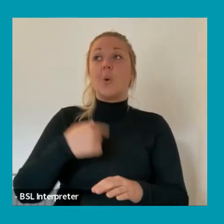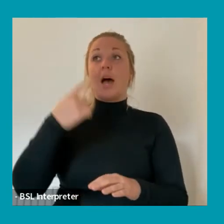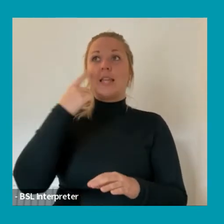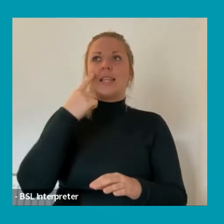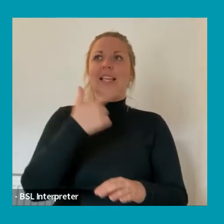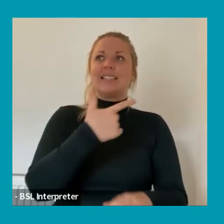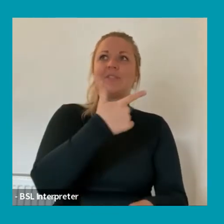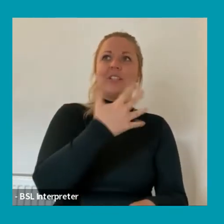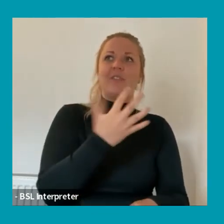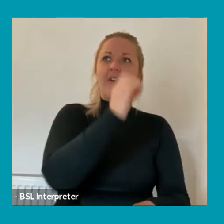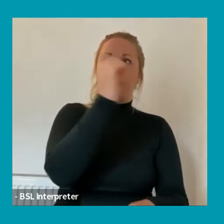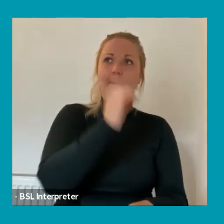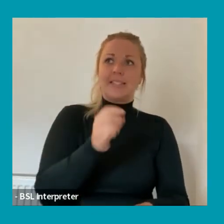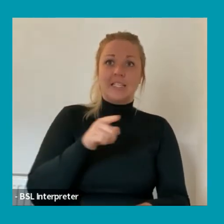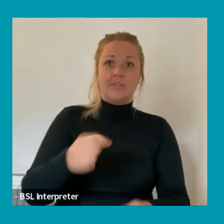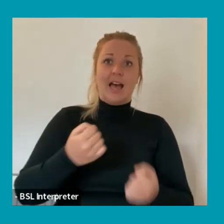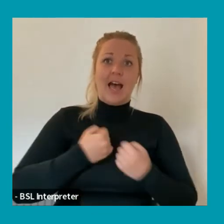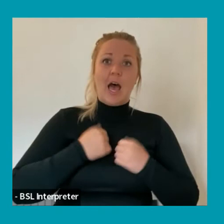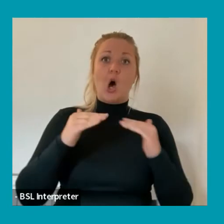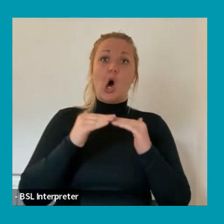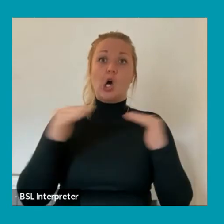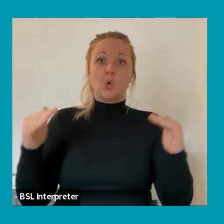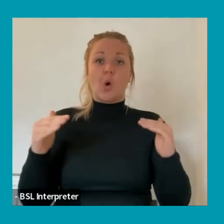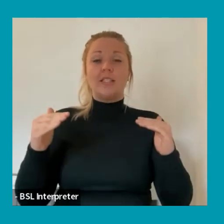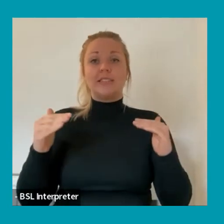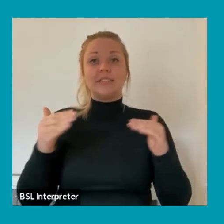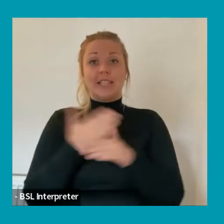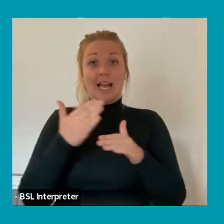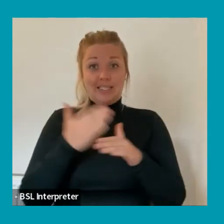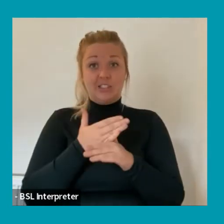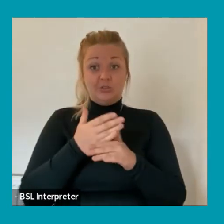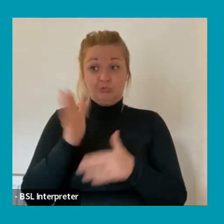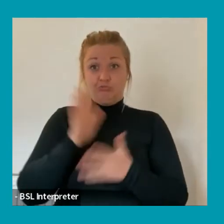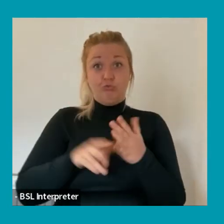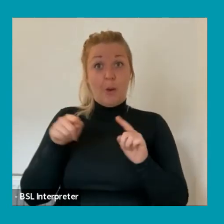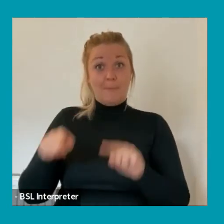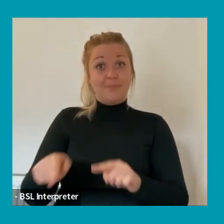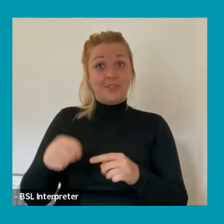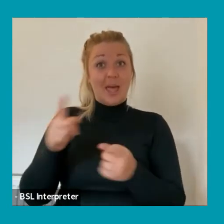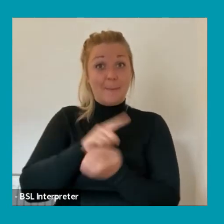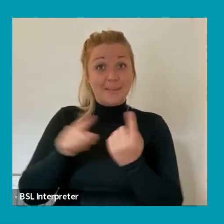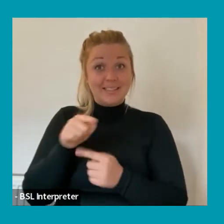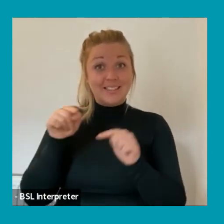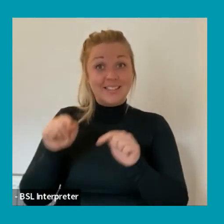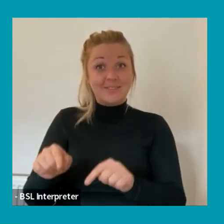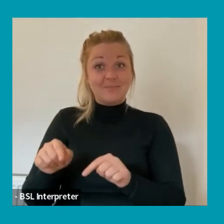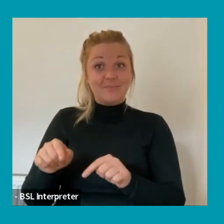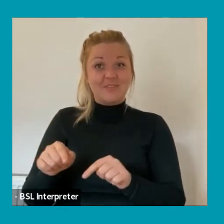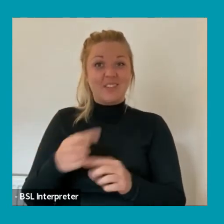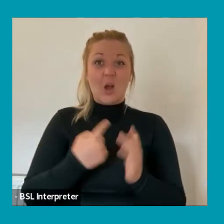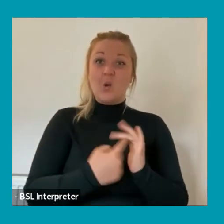to come from the staff lived experience discussion, to 25% coming directly from data.